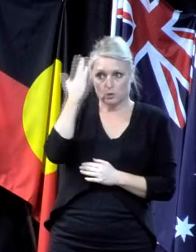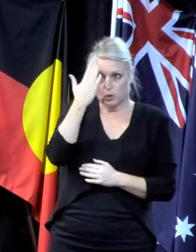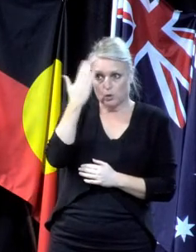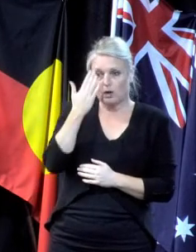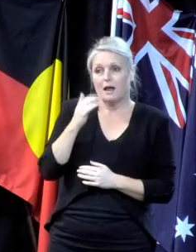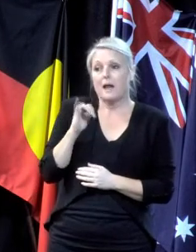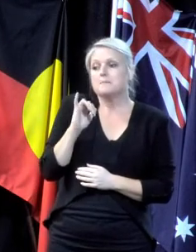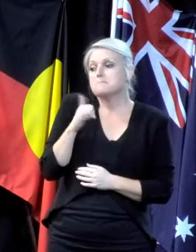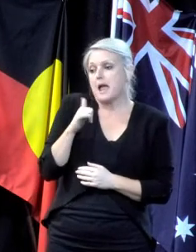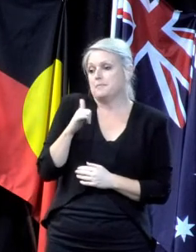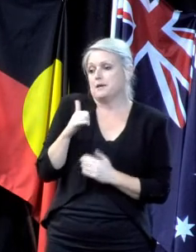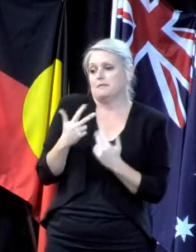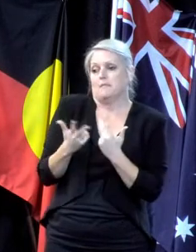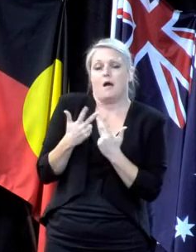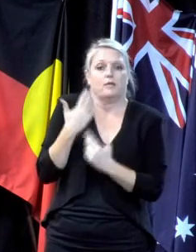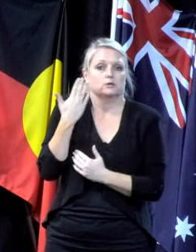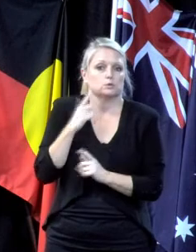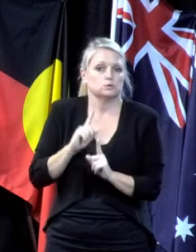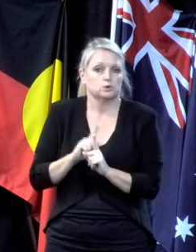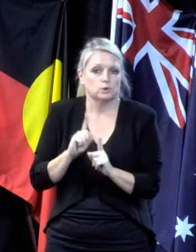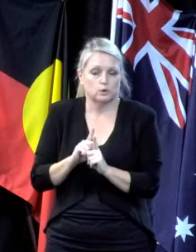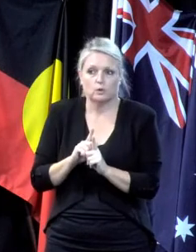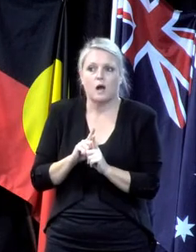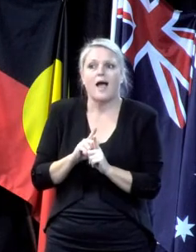There’s a teacher shortage at the moment in – in Townsville.